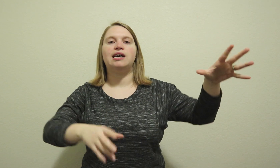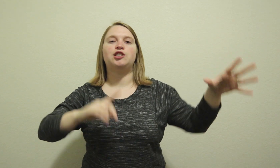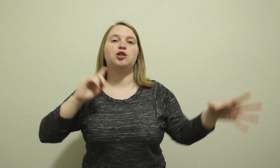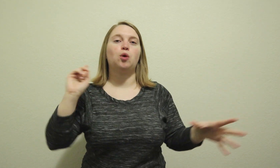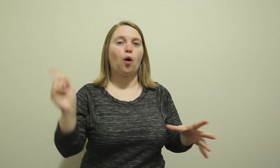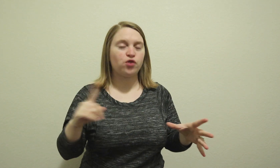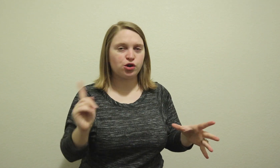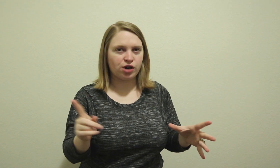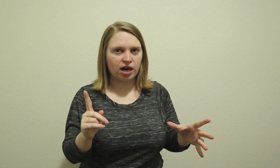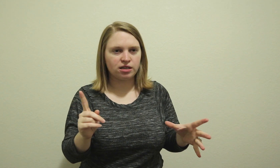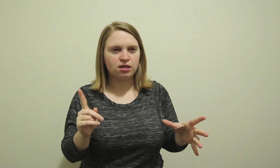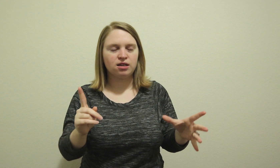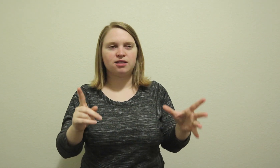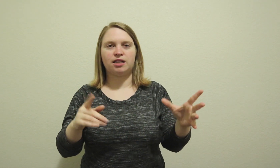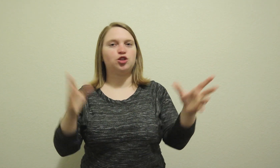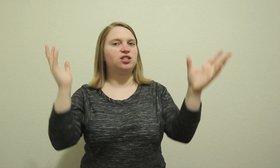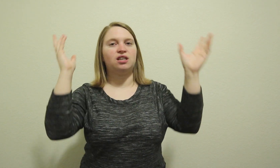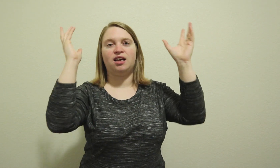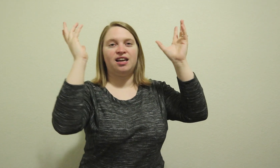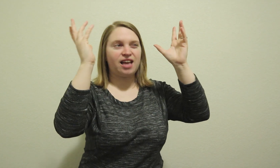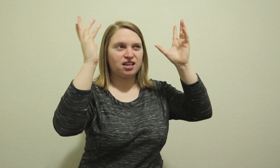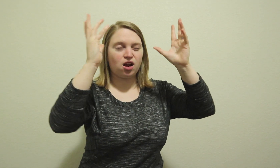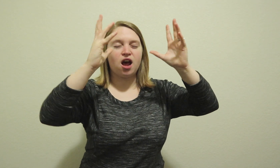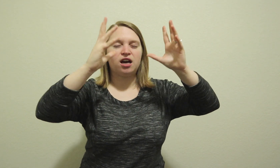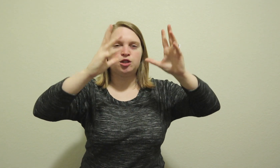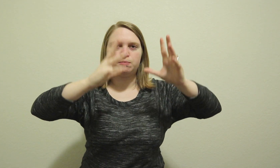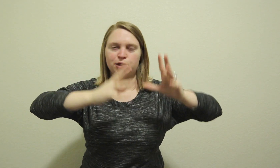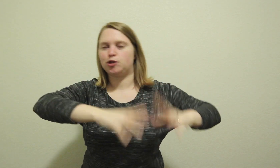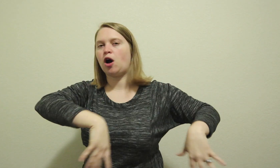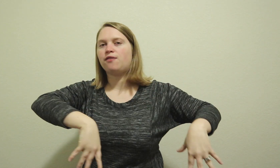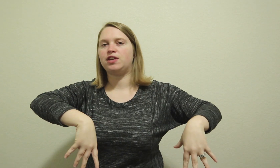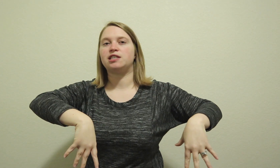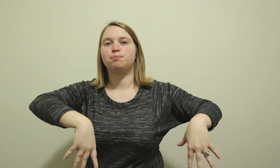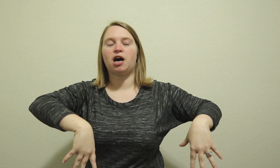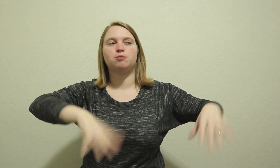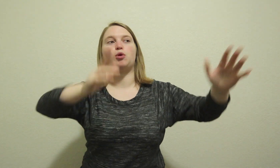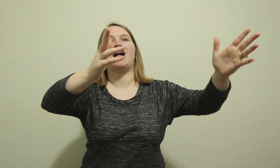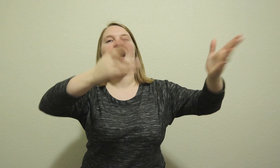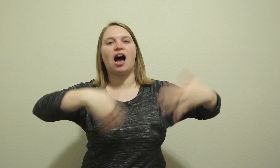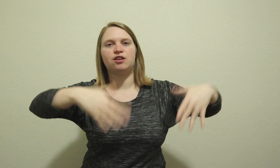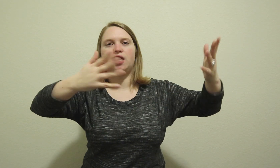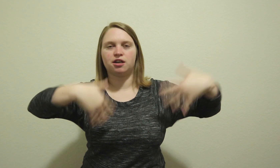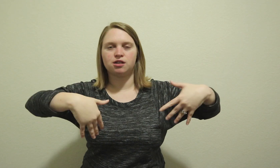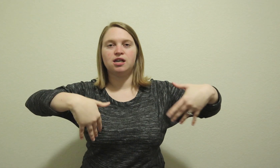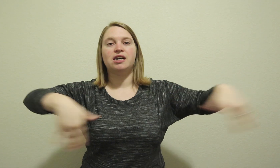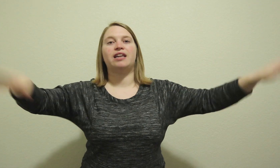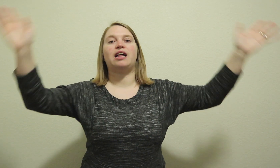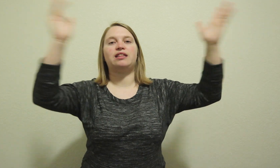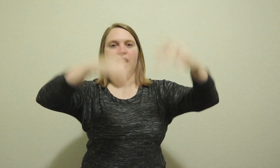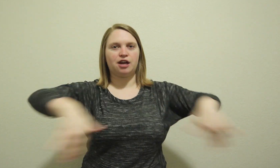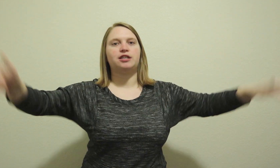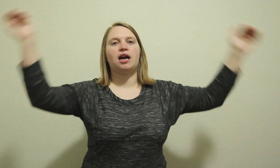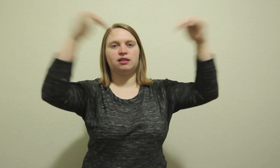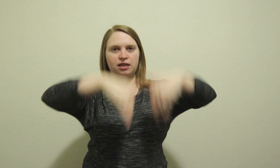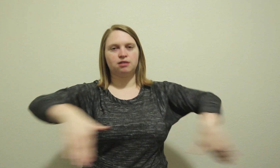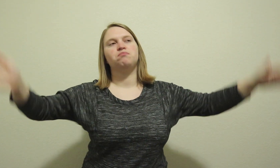to over grind like just get as much coffee as possible out of there and let the air kind of like